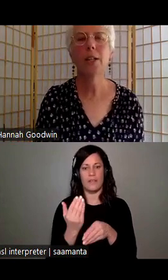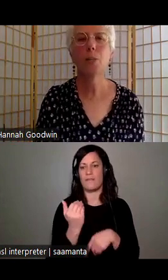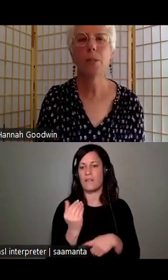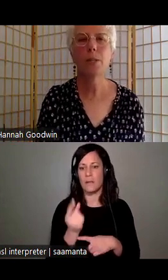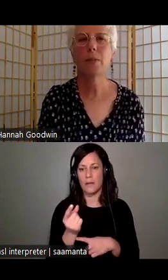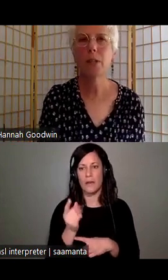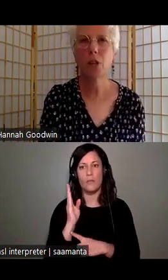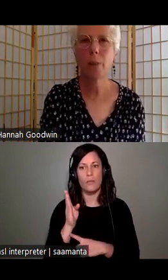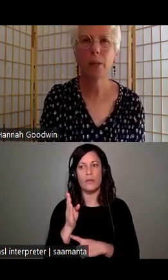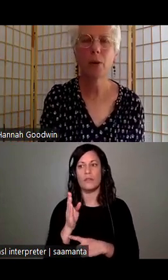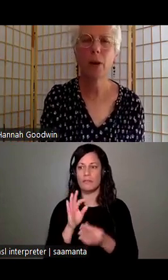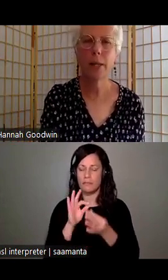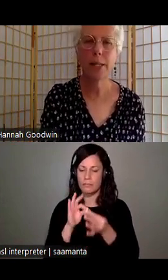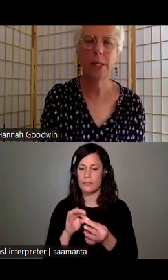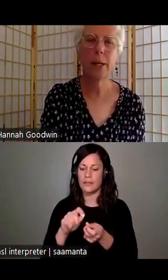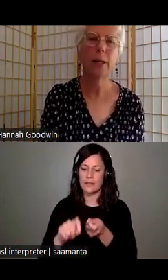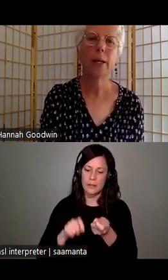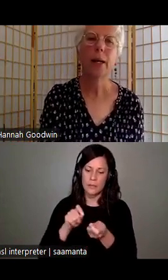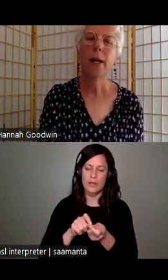on a specific topic or idea.